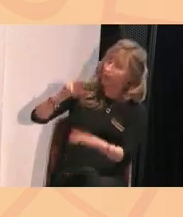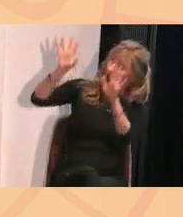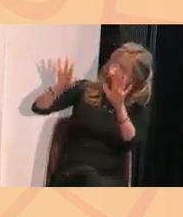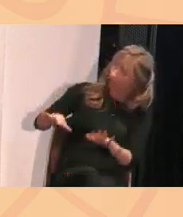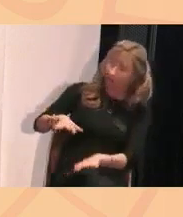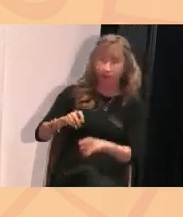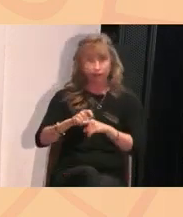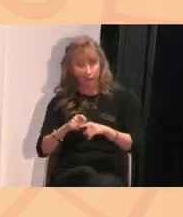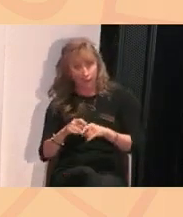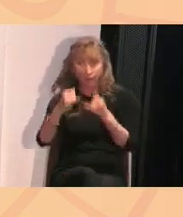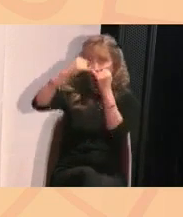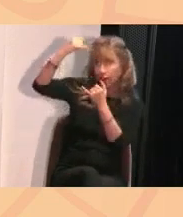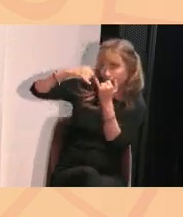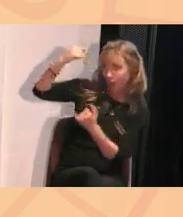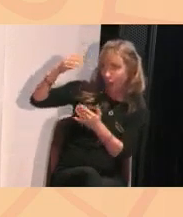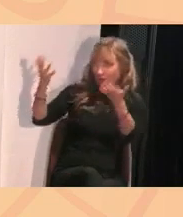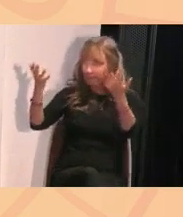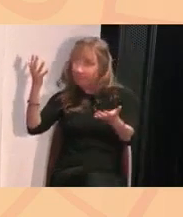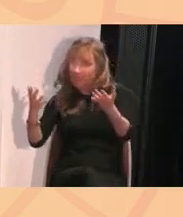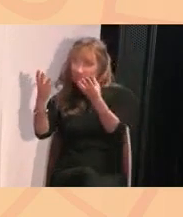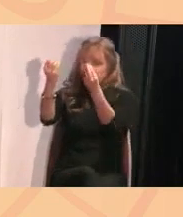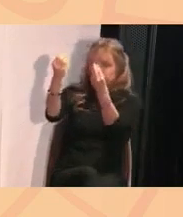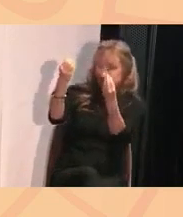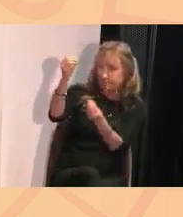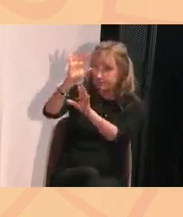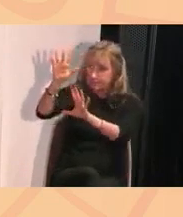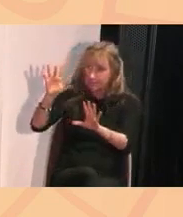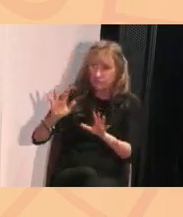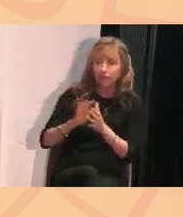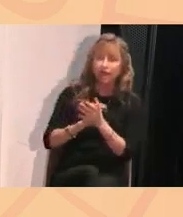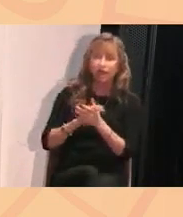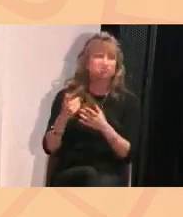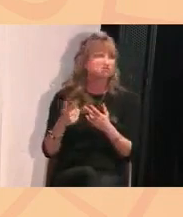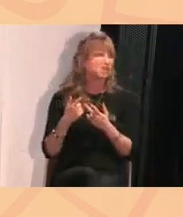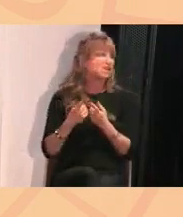they teach you in kindergarten in the art. If you go to art school, art school kindergarten,